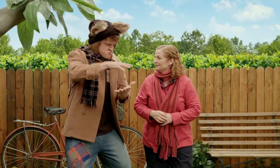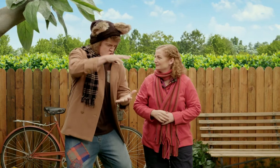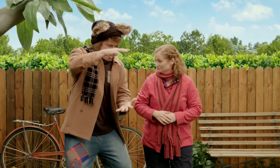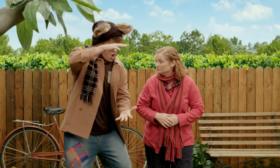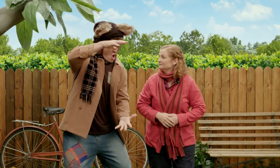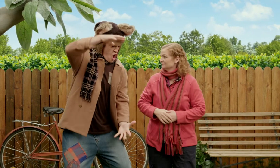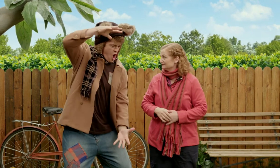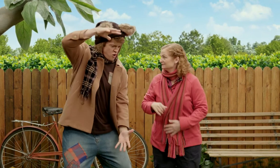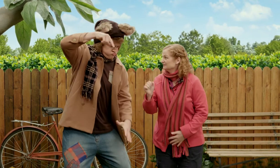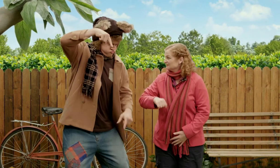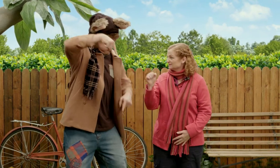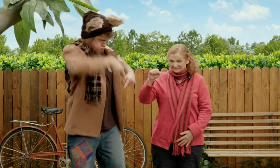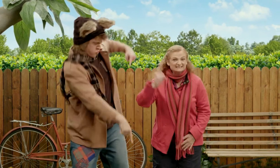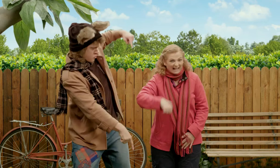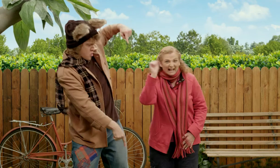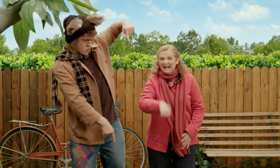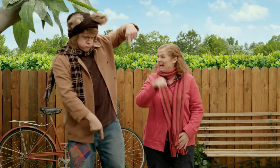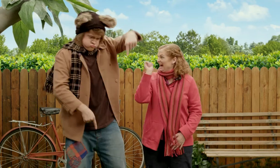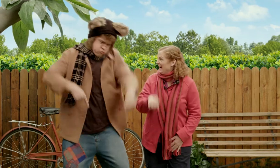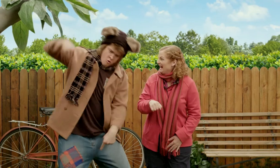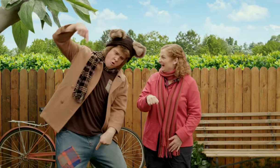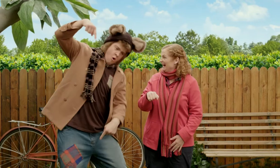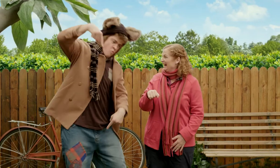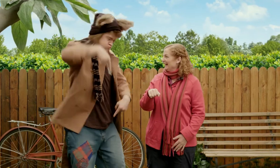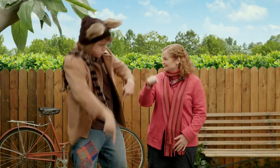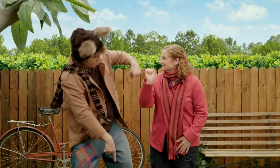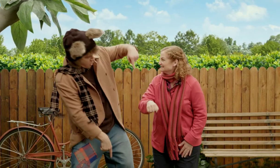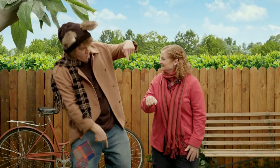Oh Sally, can we pretend it's deep soft snow?